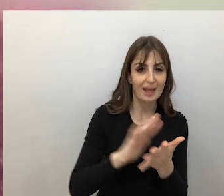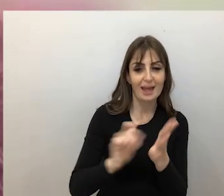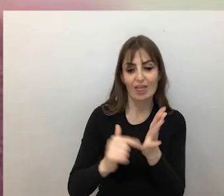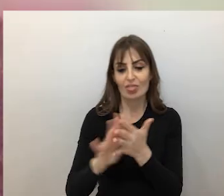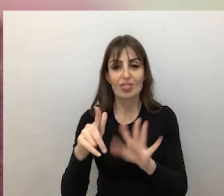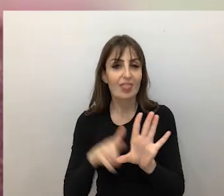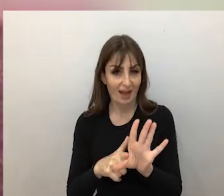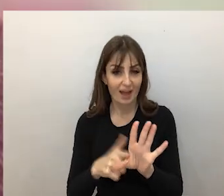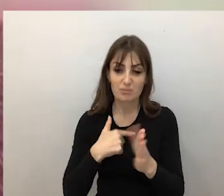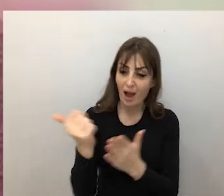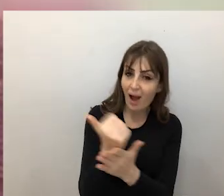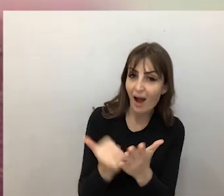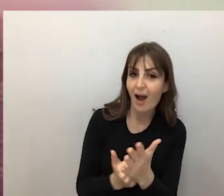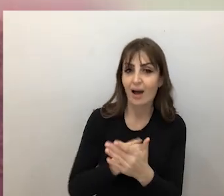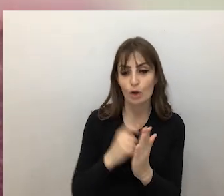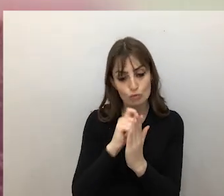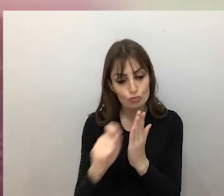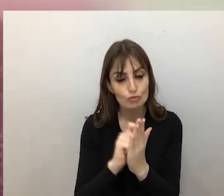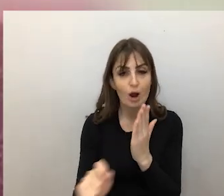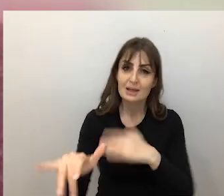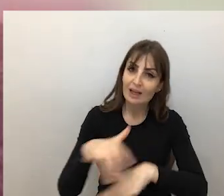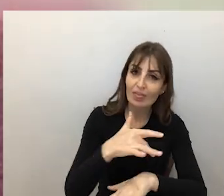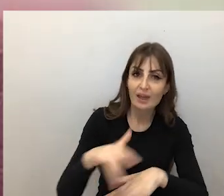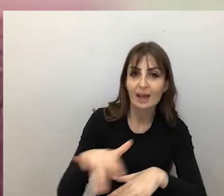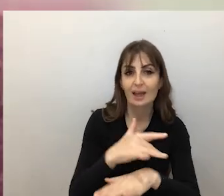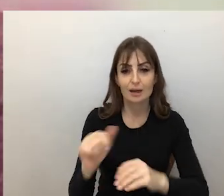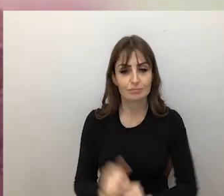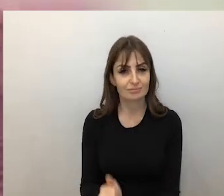My art forms are writing and theatre and I'm proudly disabled.